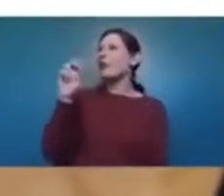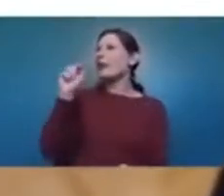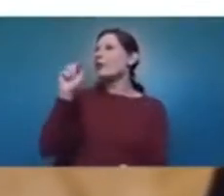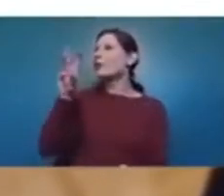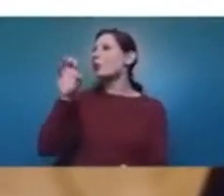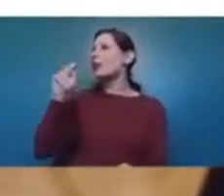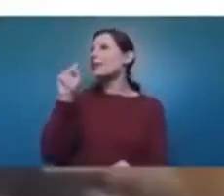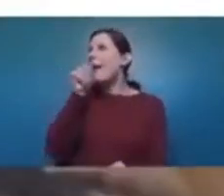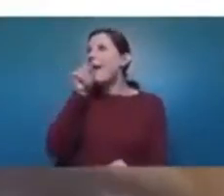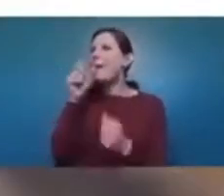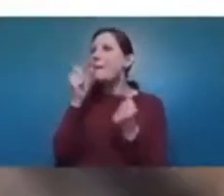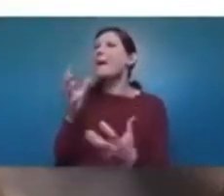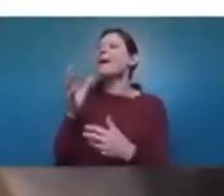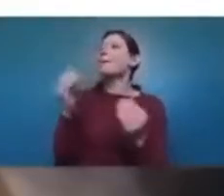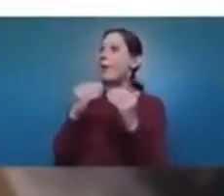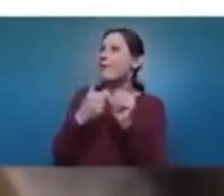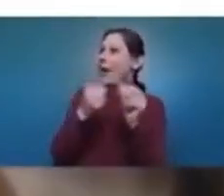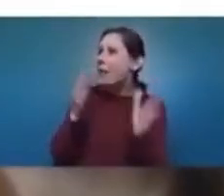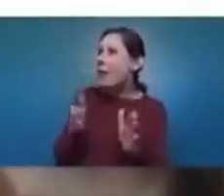many retweets. Ooh, ooh and more followers! Ah, influencer life.